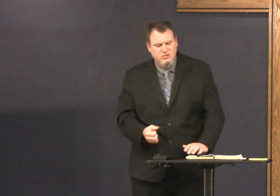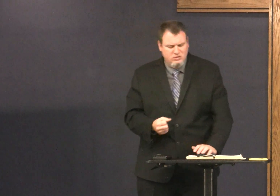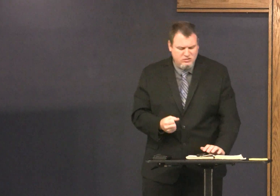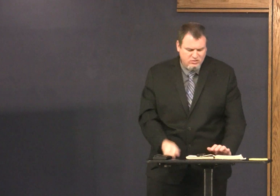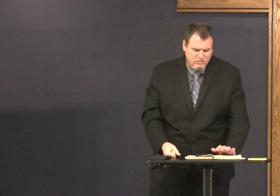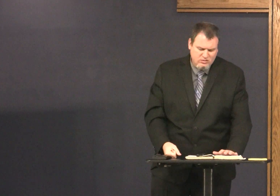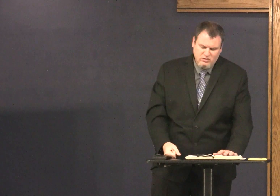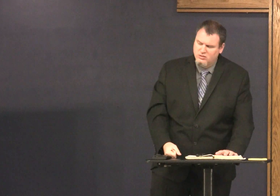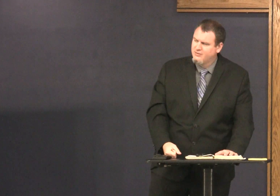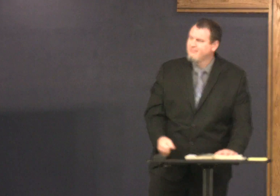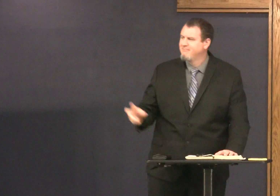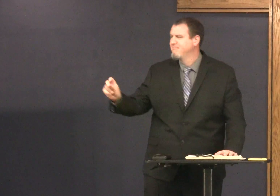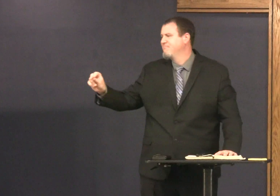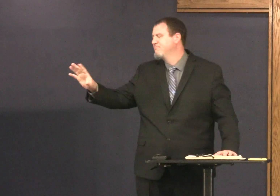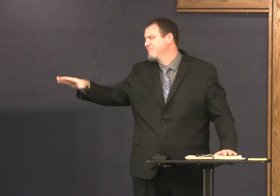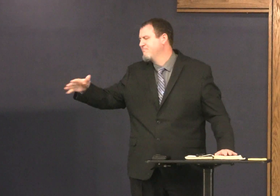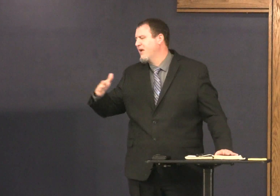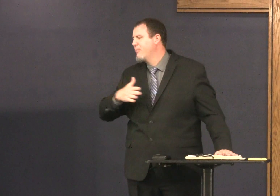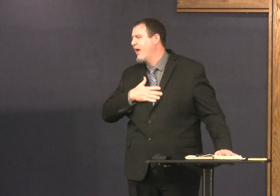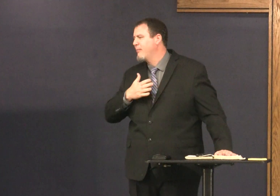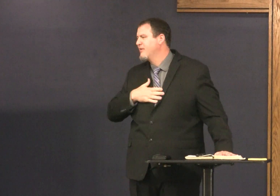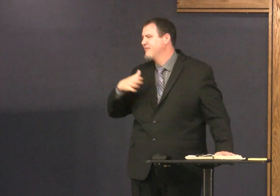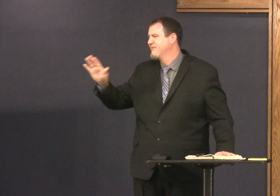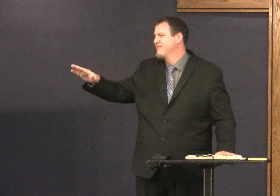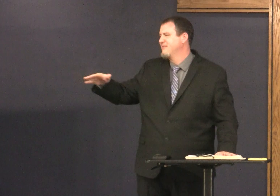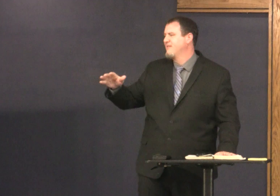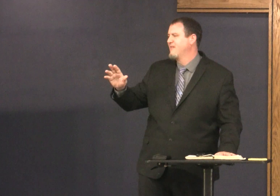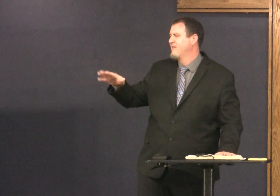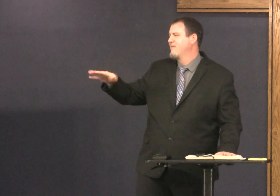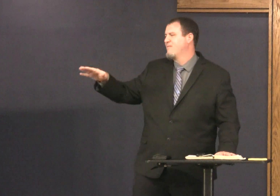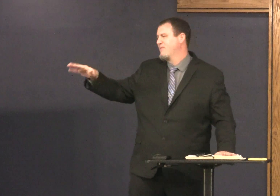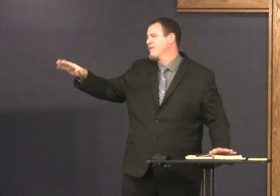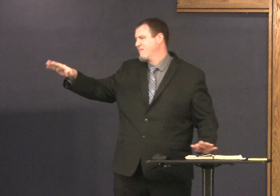you're a lousy student very sad no I